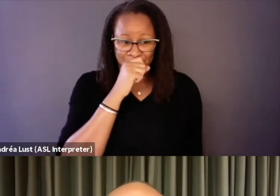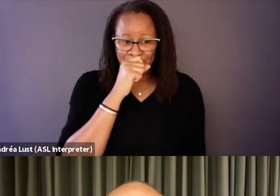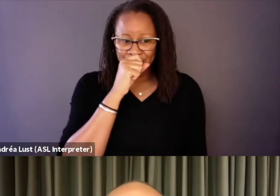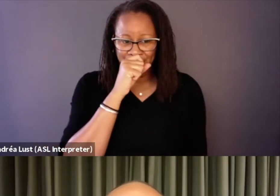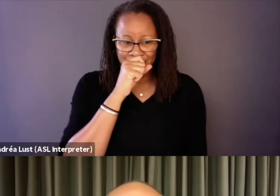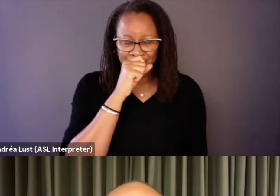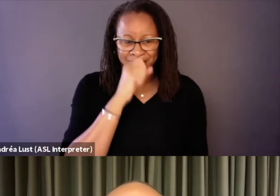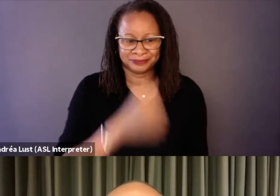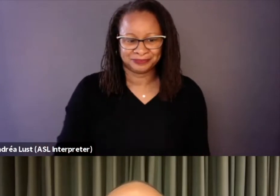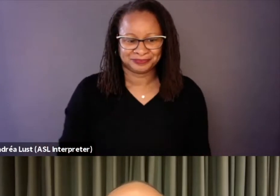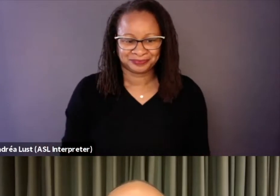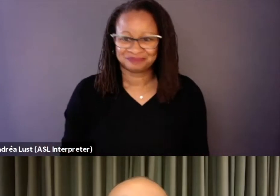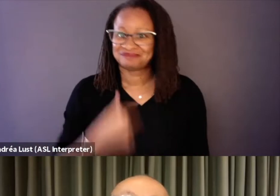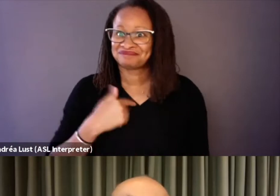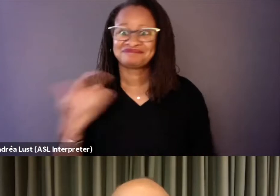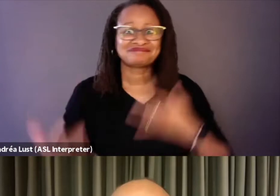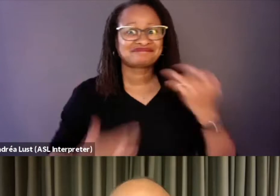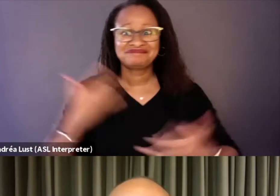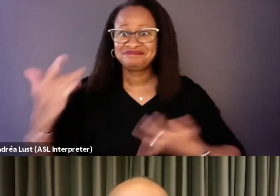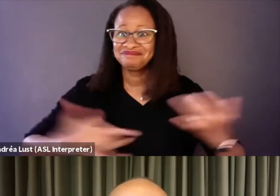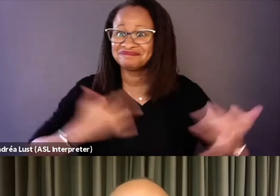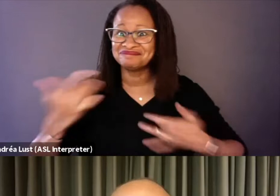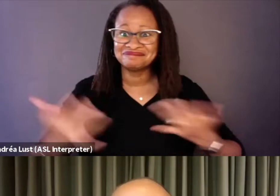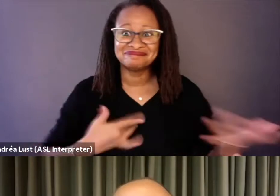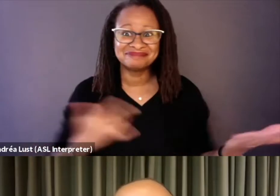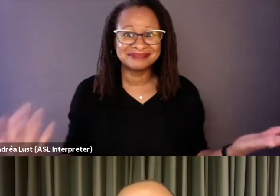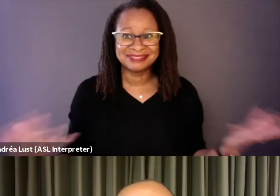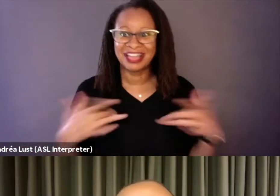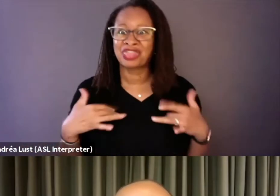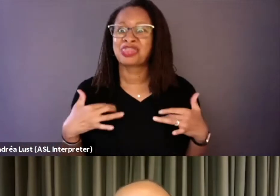I mean, I was thrilled, but I will say that